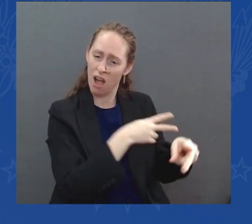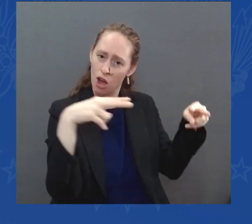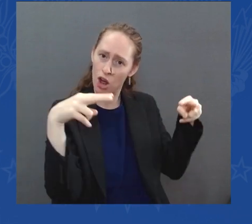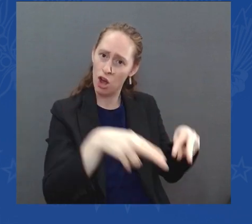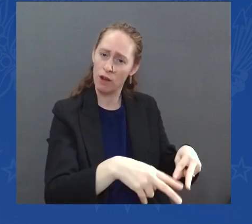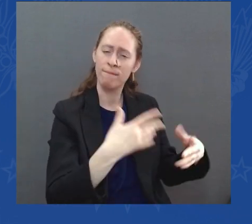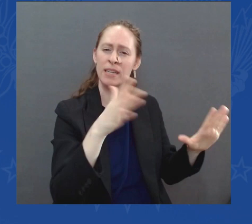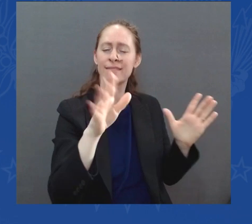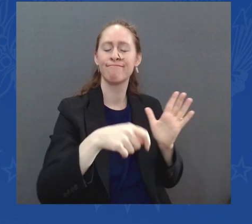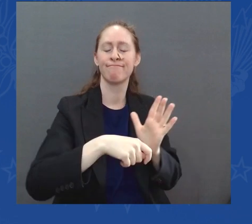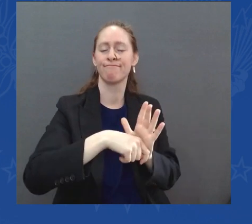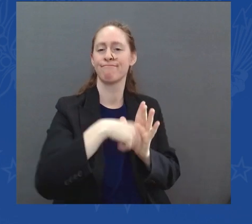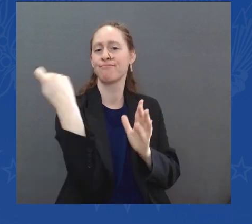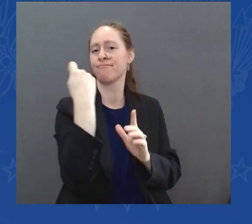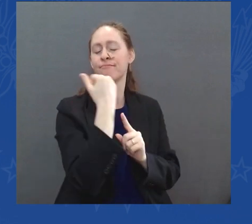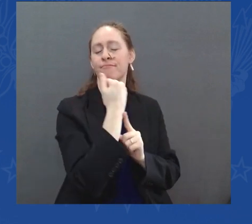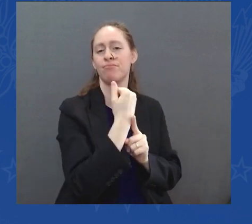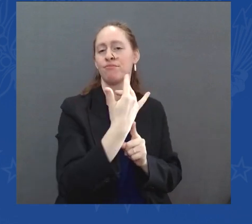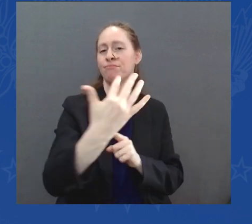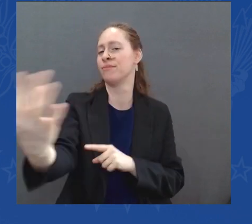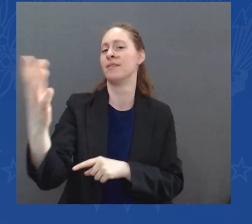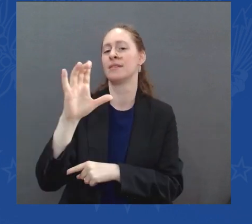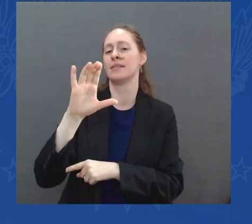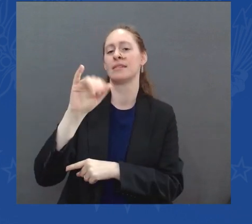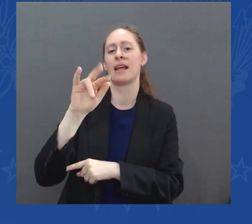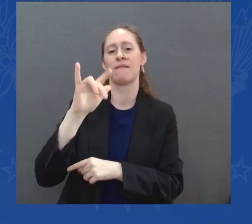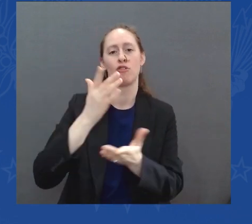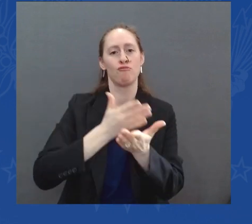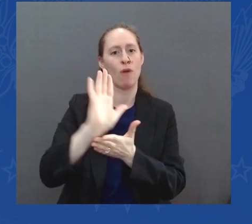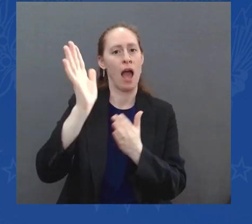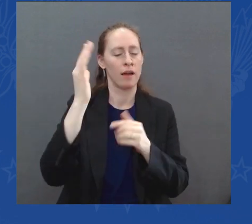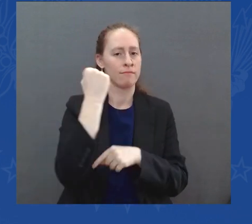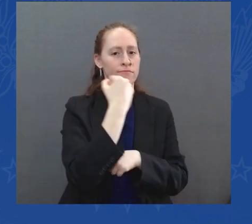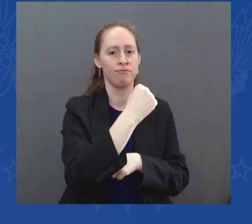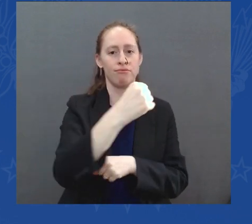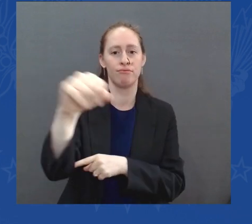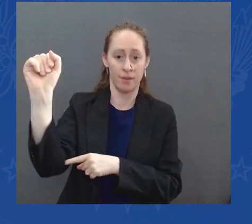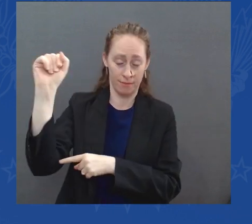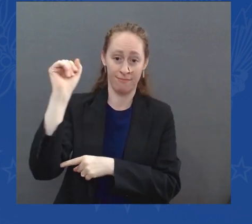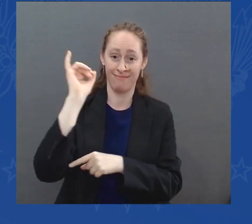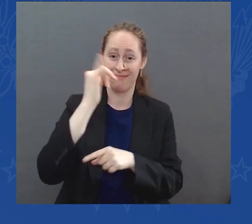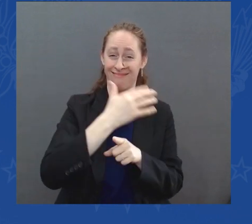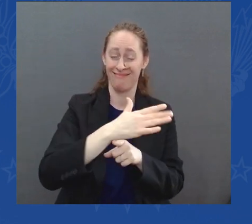Rosa Parks was arrested on the bus in Montgomery. Her statue sits in my office.